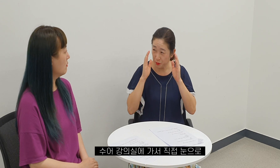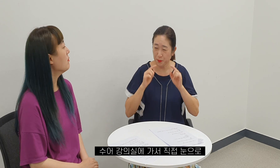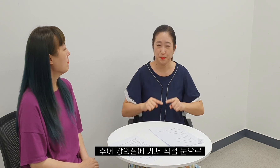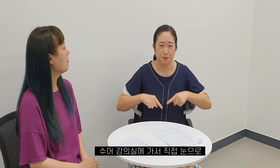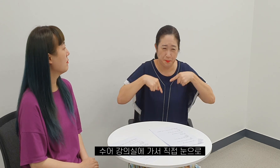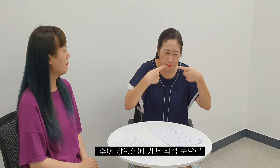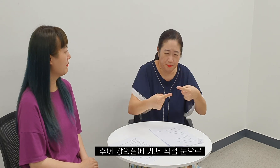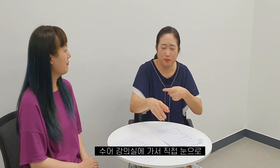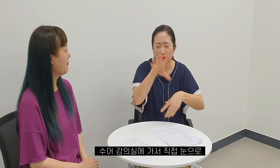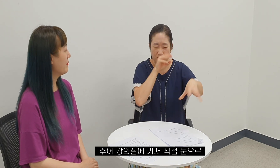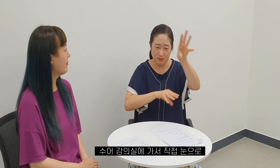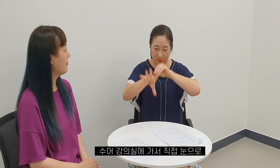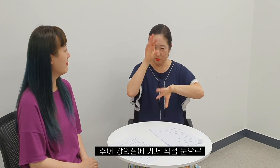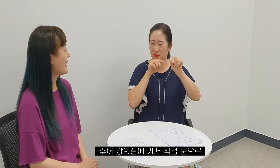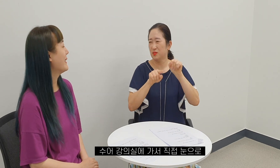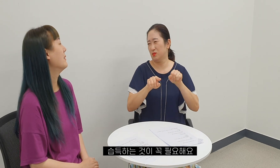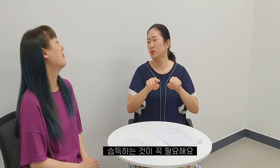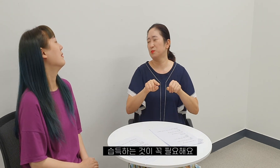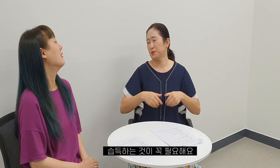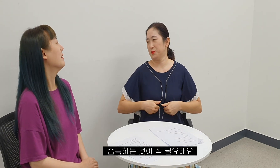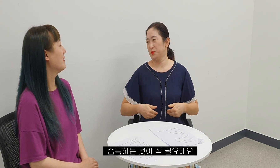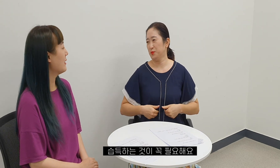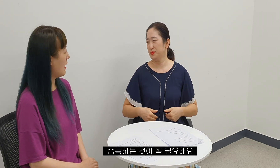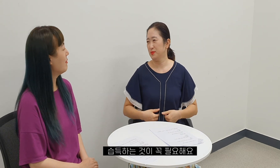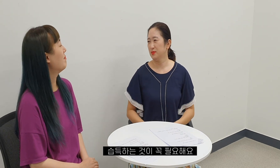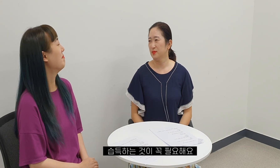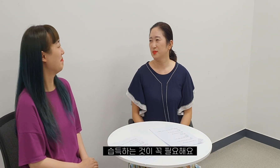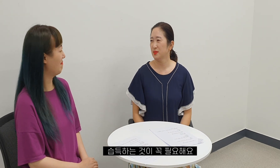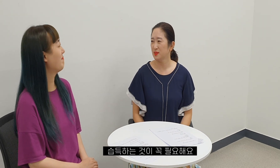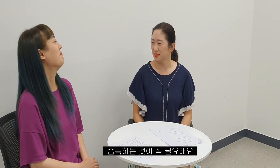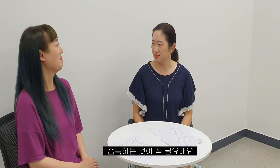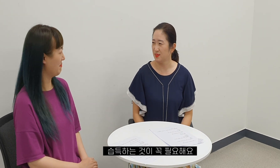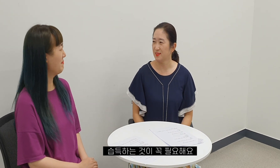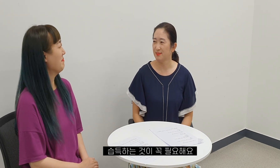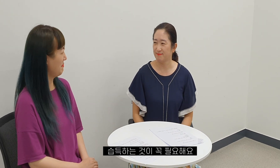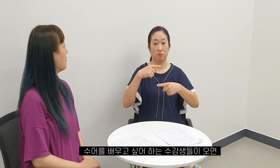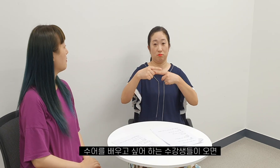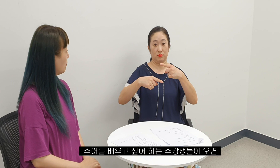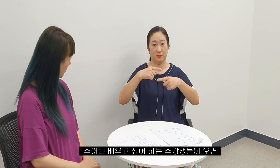it is absolutely necessary to go to a sign language class and learn it with your own eyes.